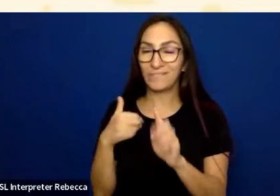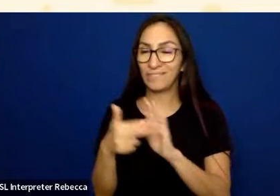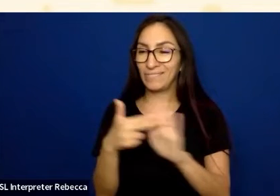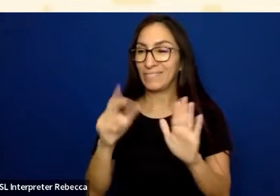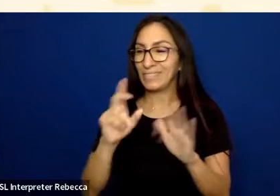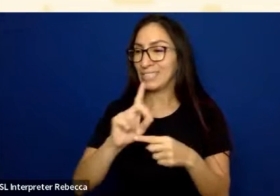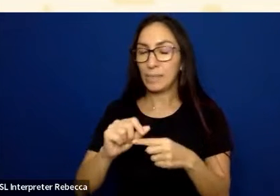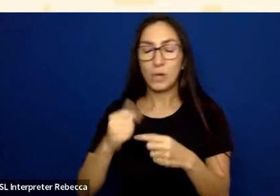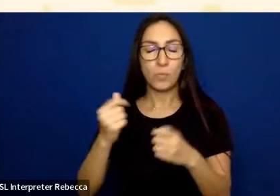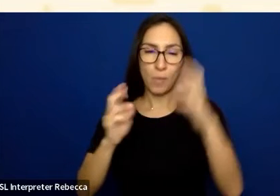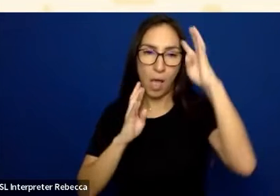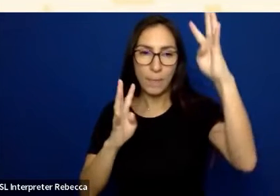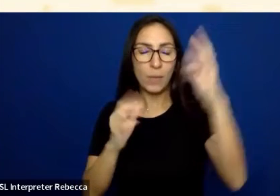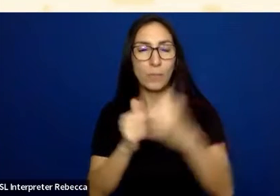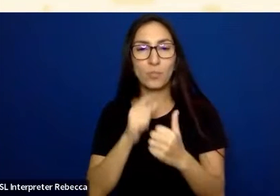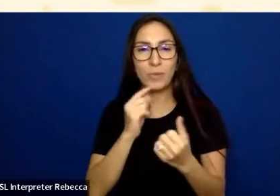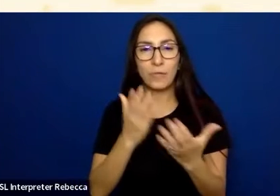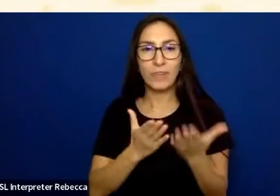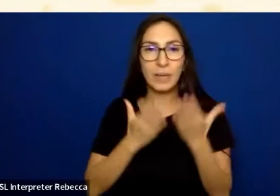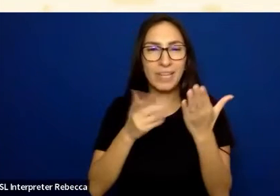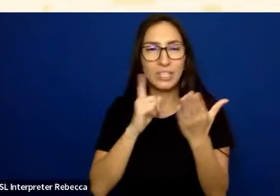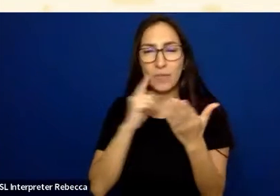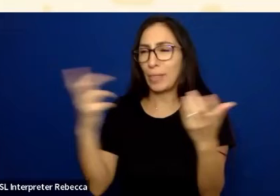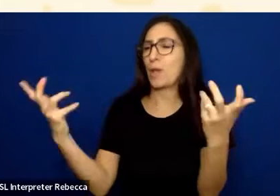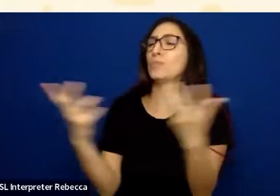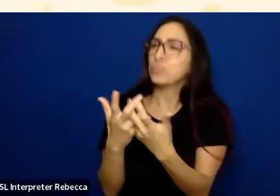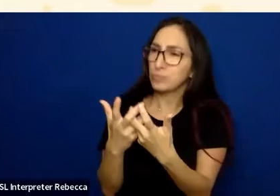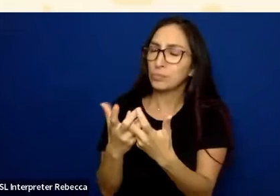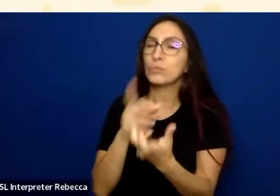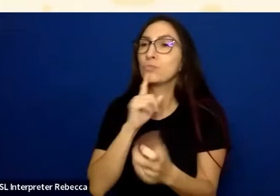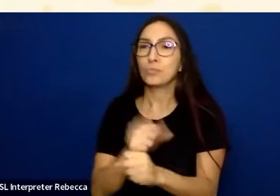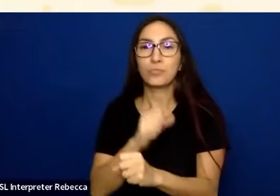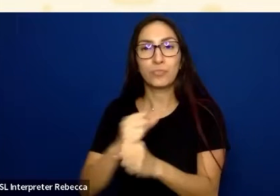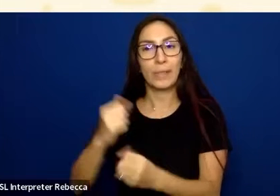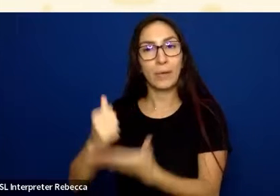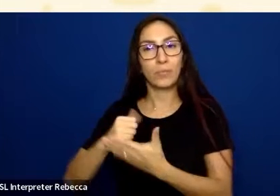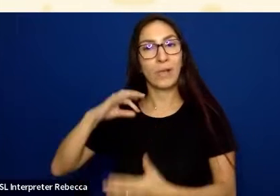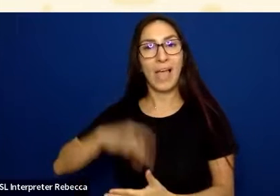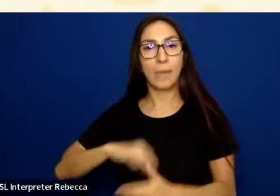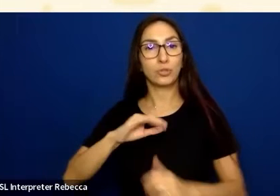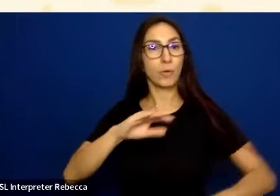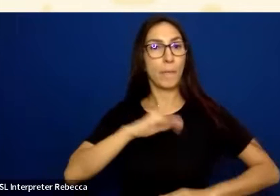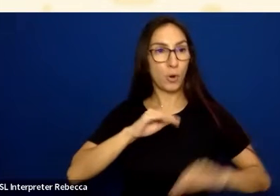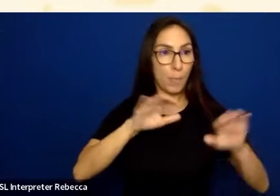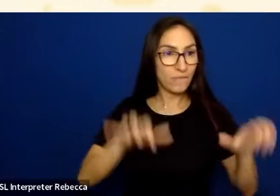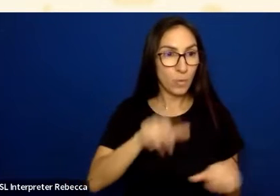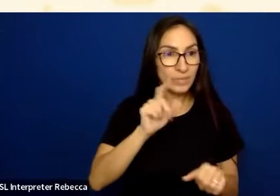that will not only help our clients meet the conformance needs, but also make sure the user experience